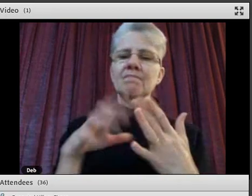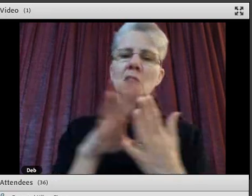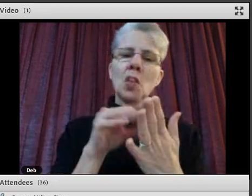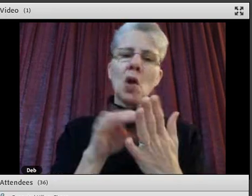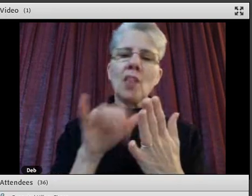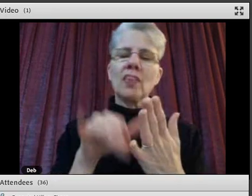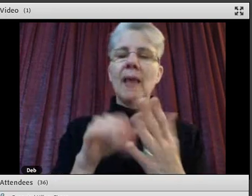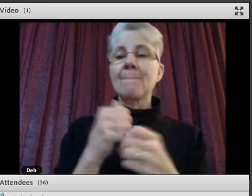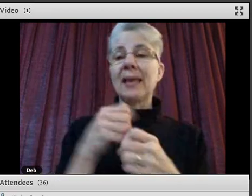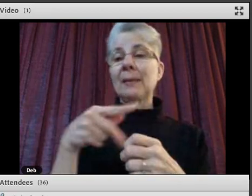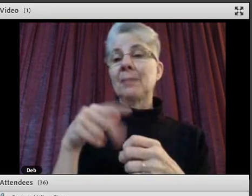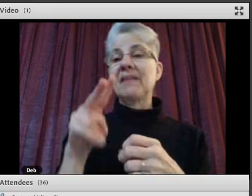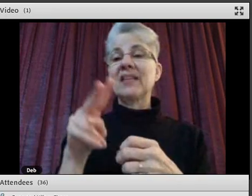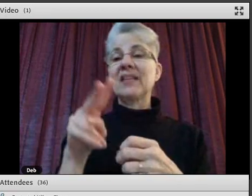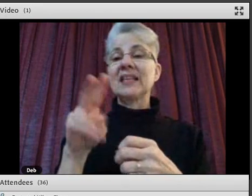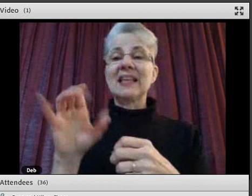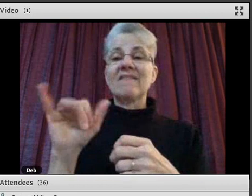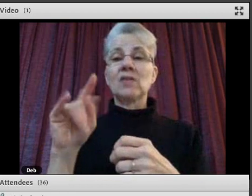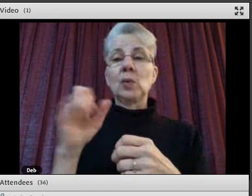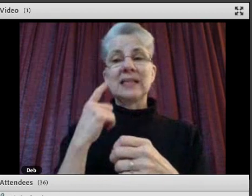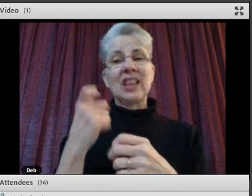a PVC flute is a little bit much.